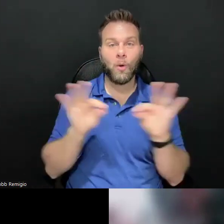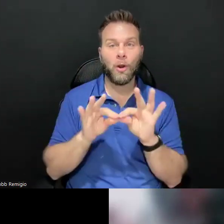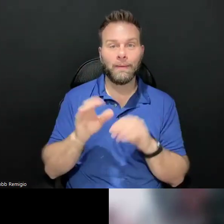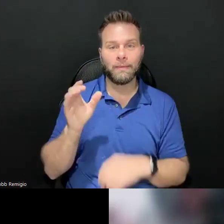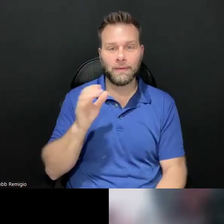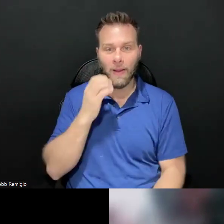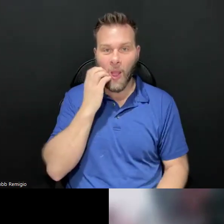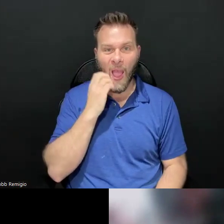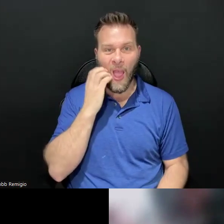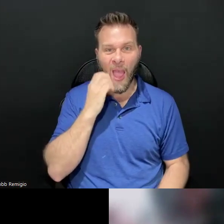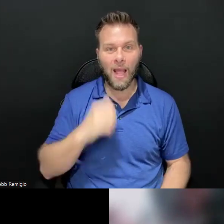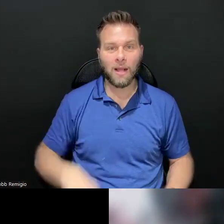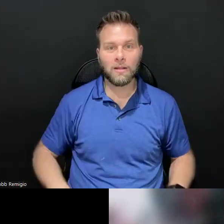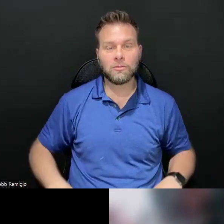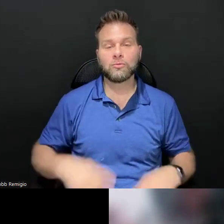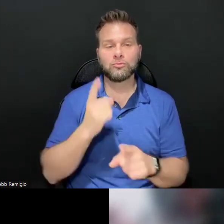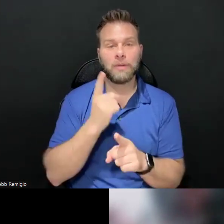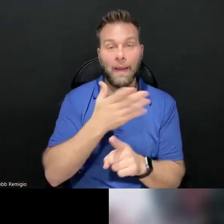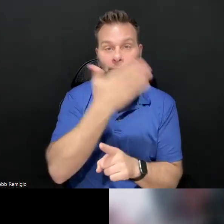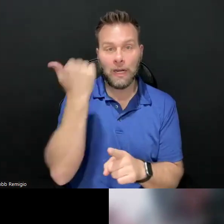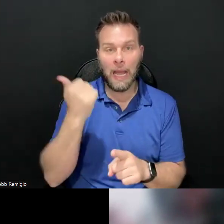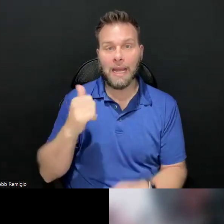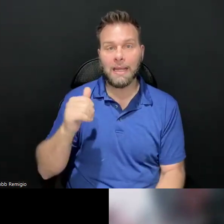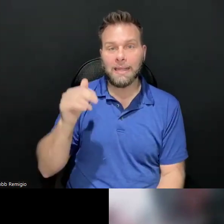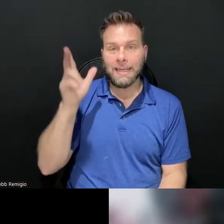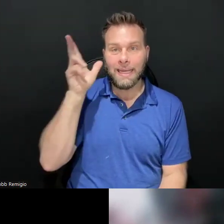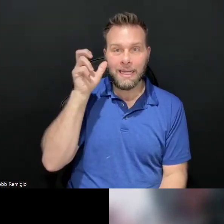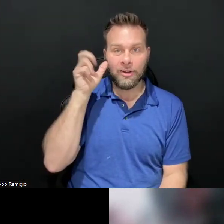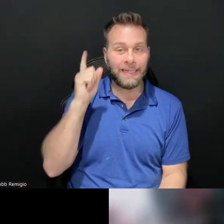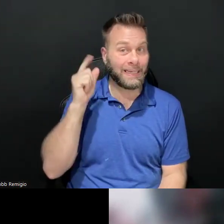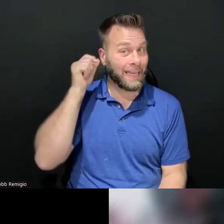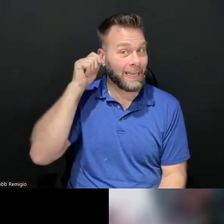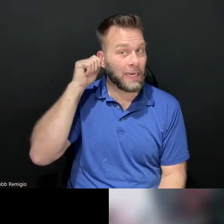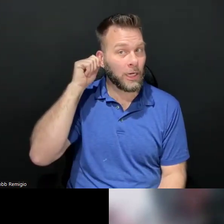I forgot something important. Hearing ear dogs. I forgot all about that. I wanted to mention it.